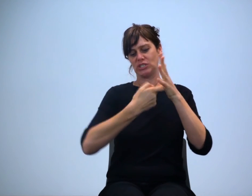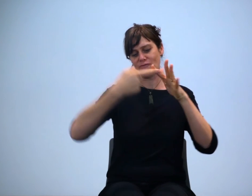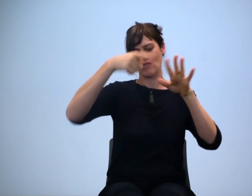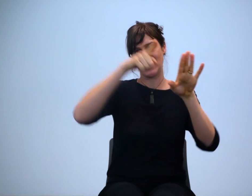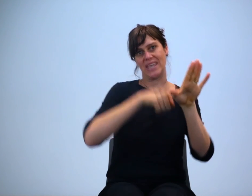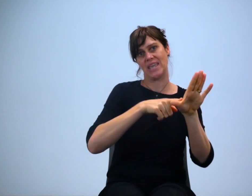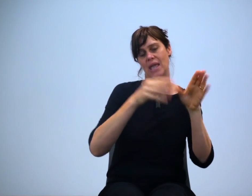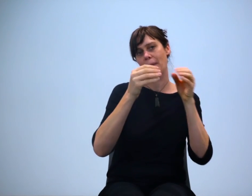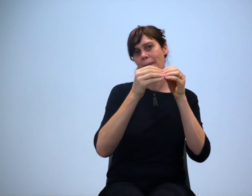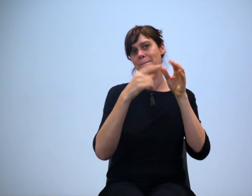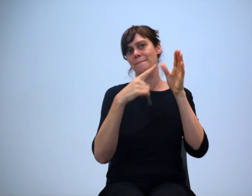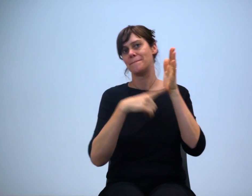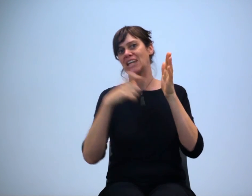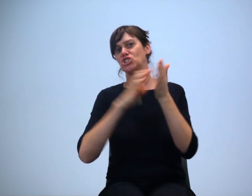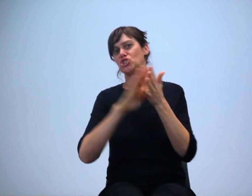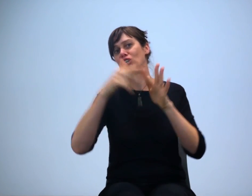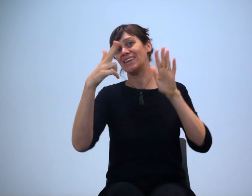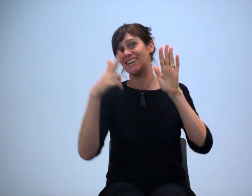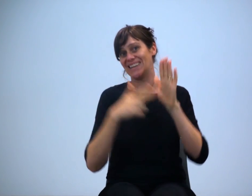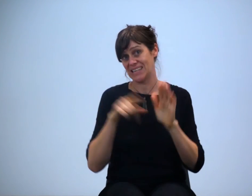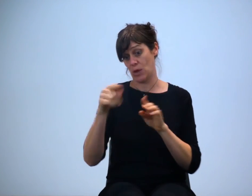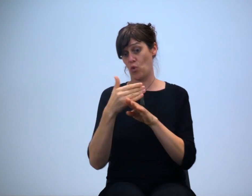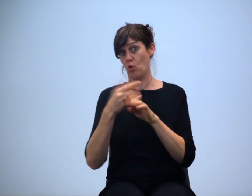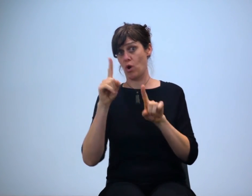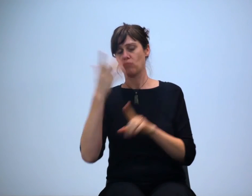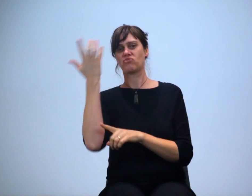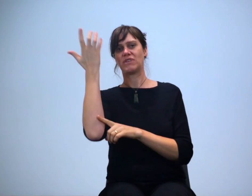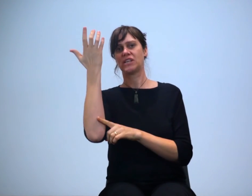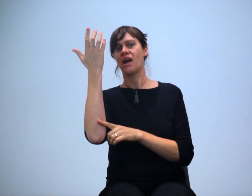Curated by Geoffrey Batchen